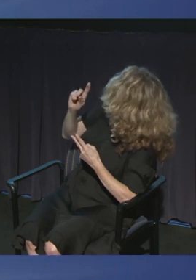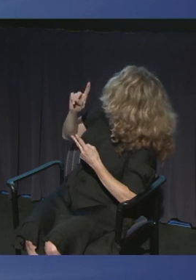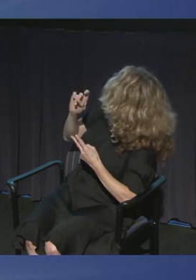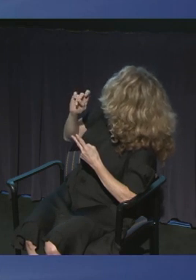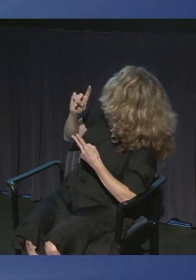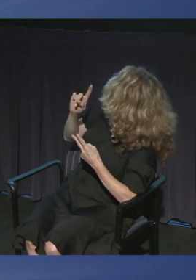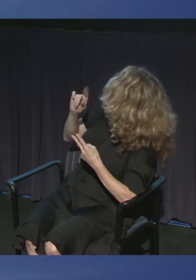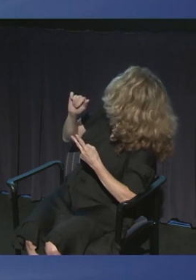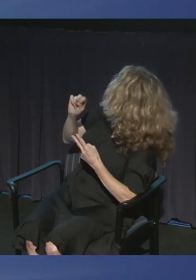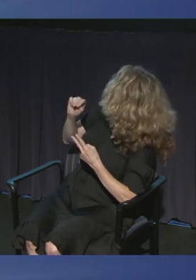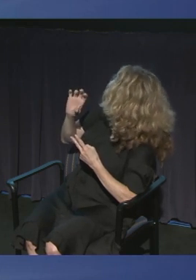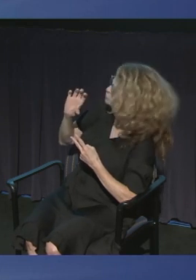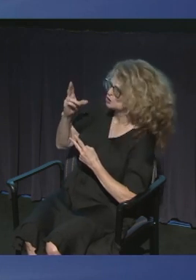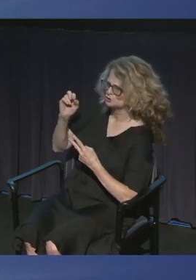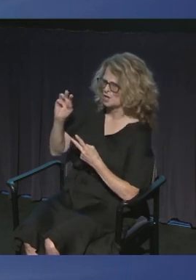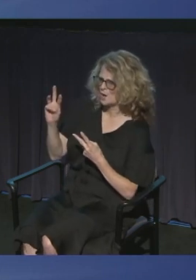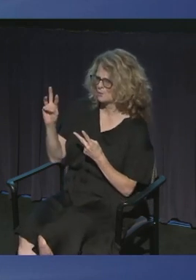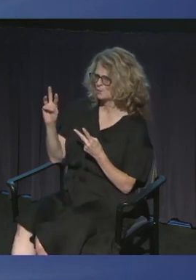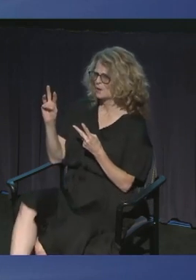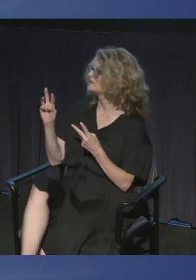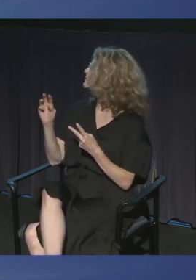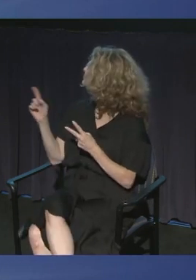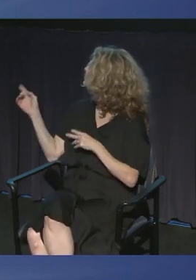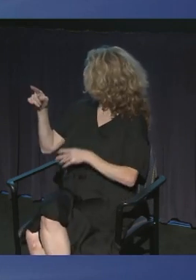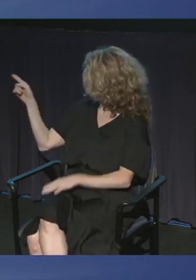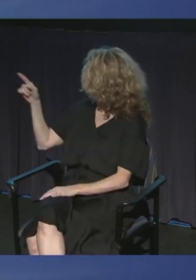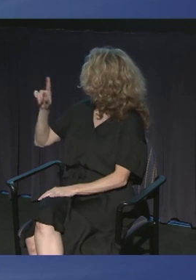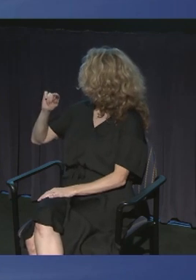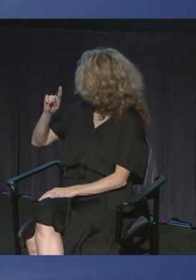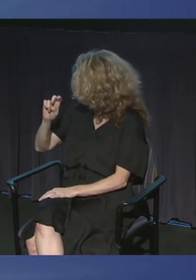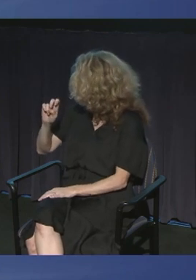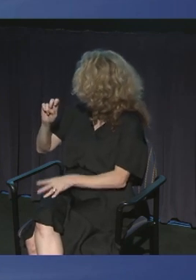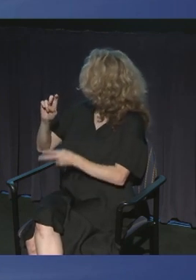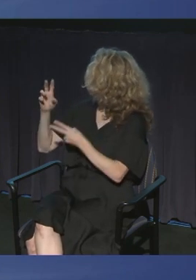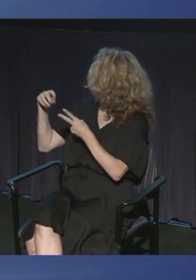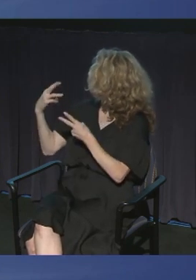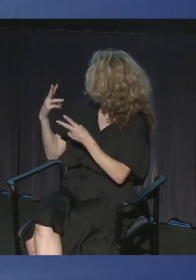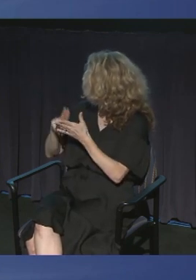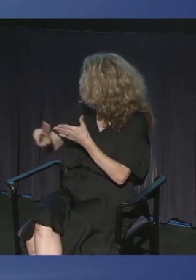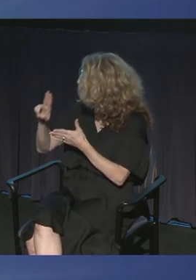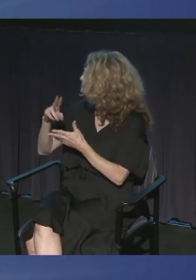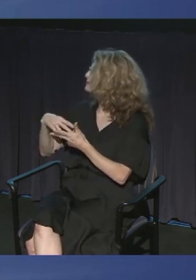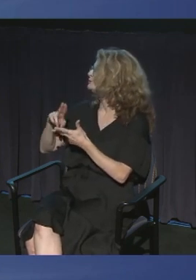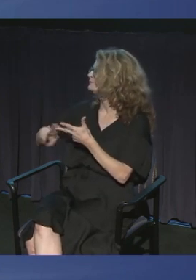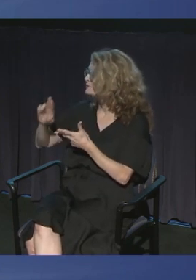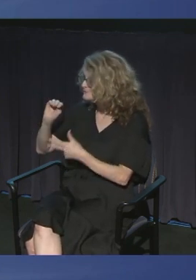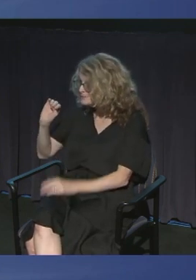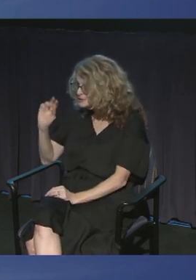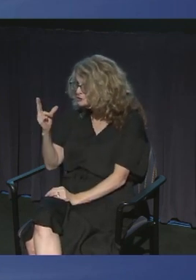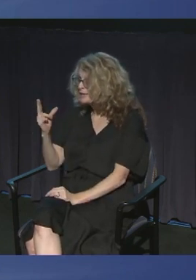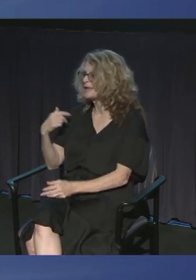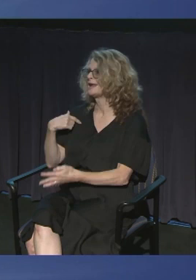US. I MENTIONED SCOTT -- DUKE, UNIVERSITY OF MICHIGAN AND NIH